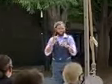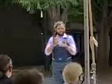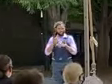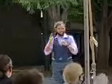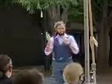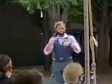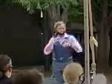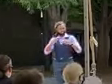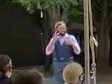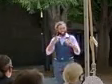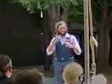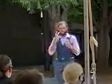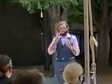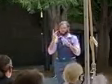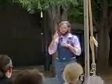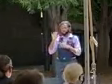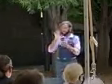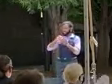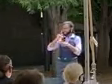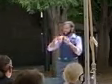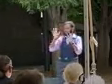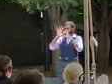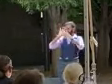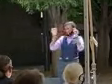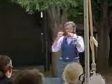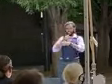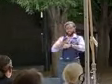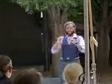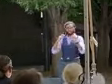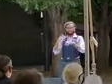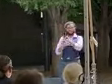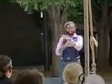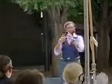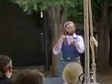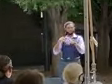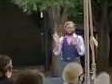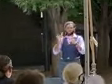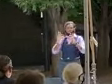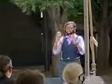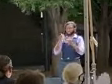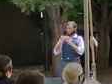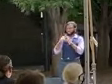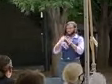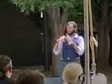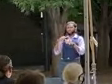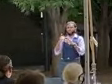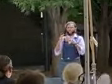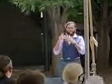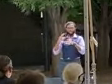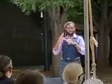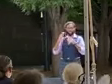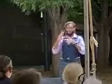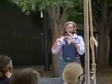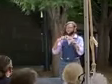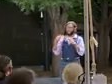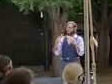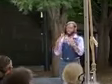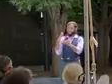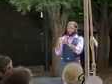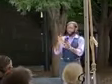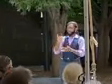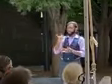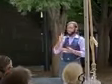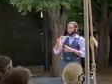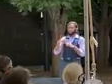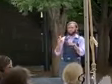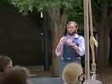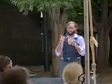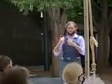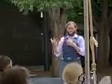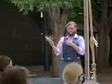They learn about a president who saved the nation from the Great Depression and led a world war against fascism and tried to promote a more inclusive and diverse society.